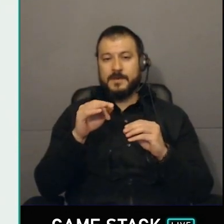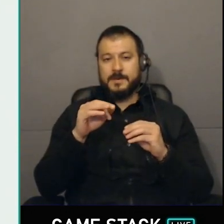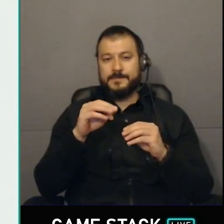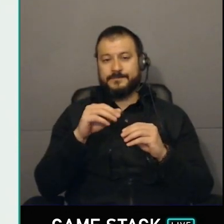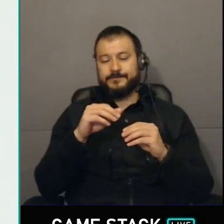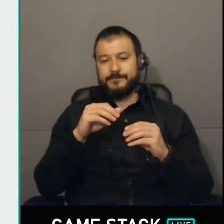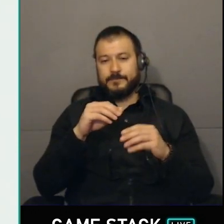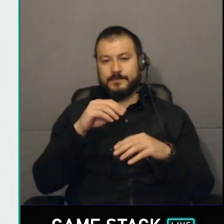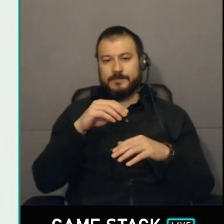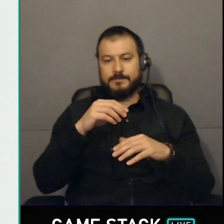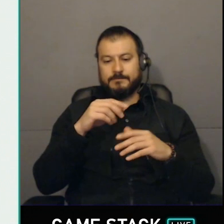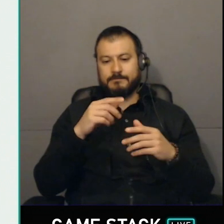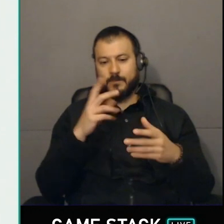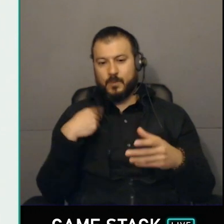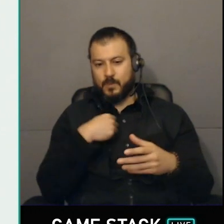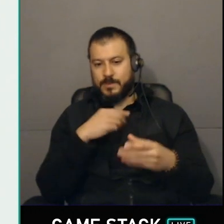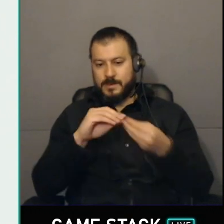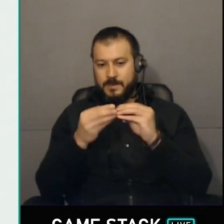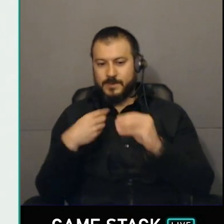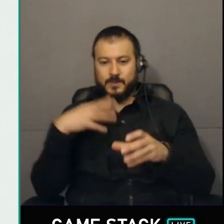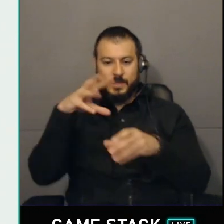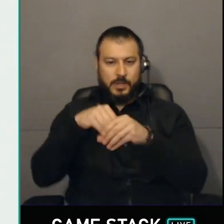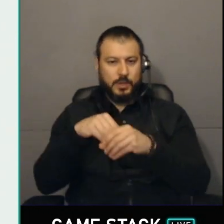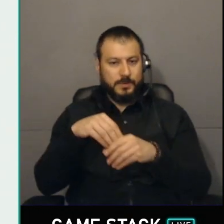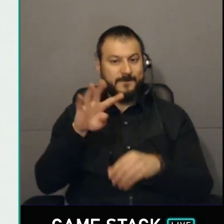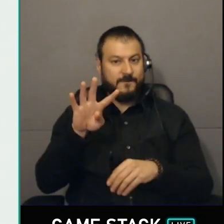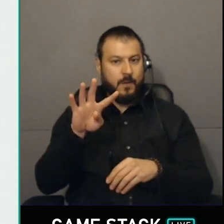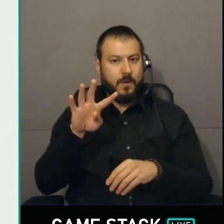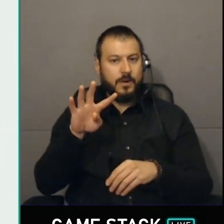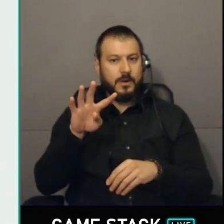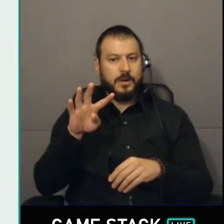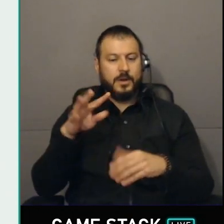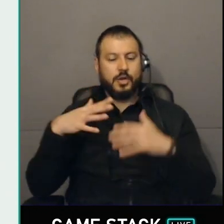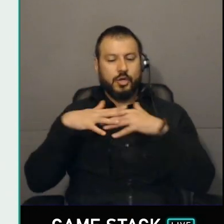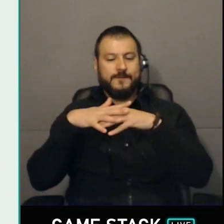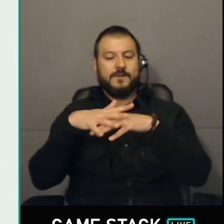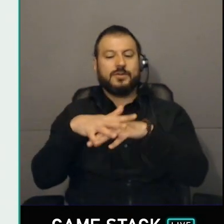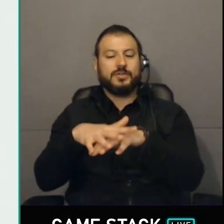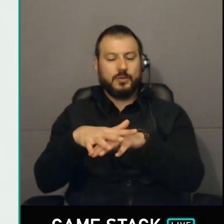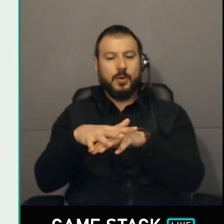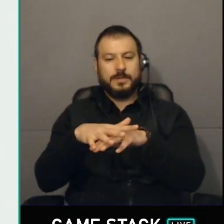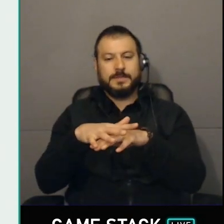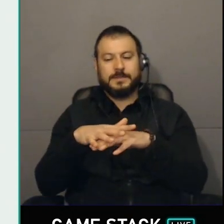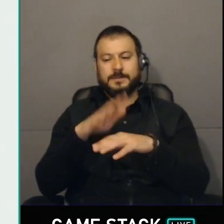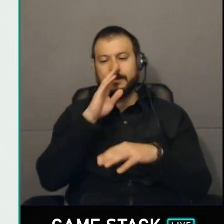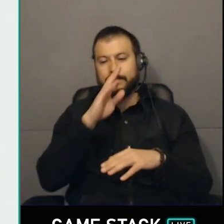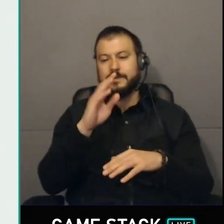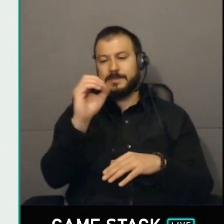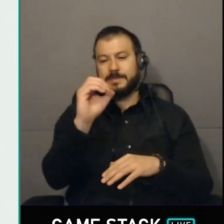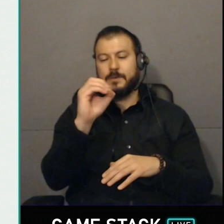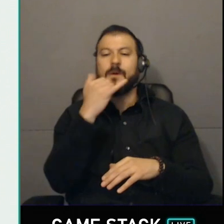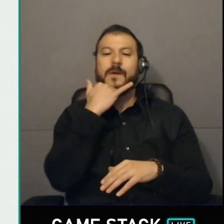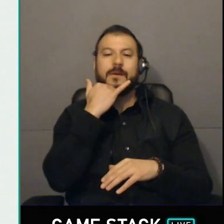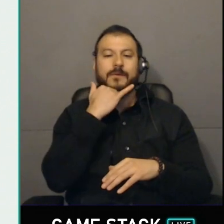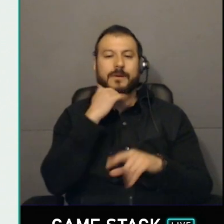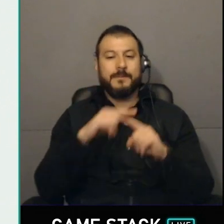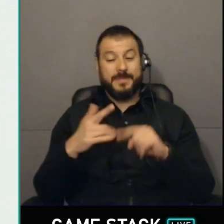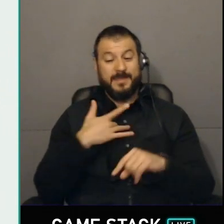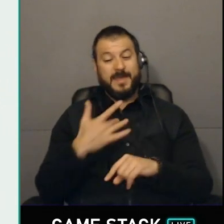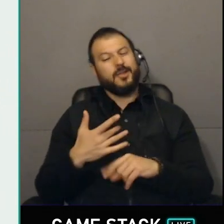include, in this case four, converges towards zero error, but the likelihood is we're going to have some error.